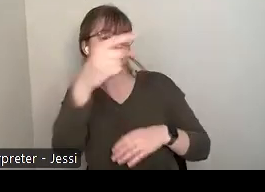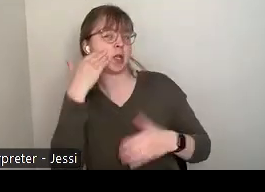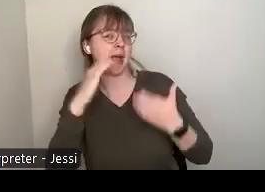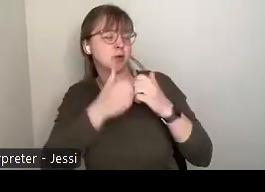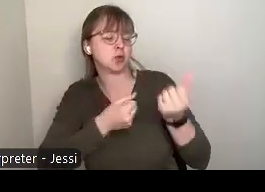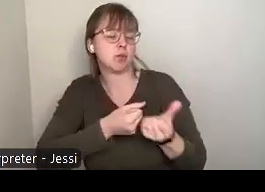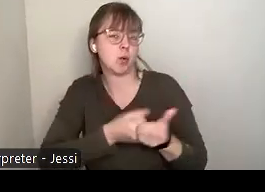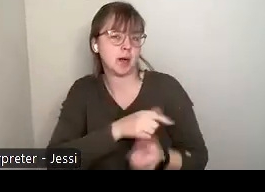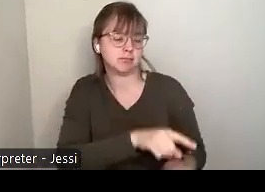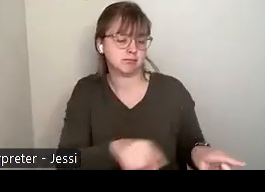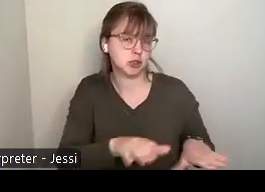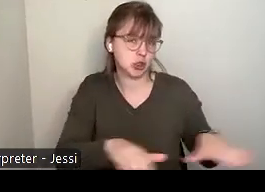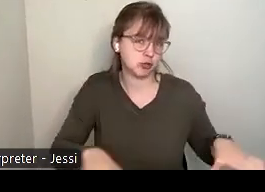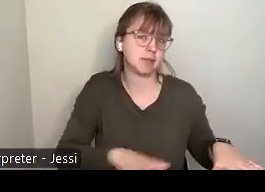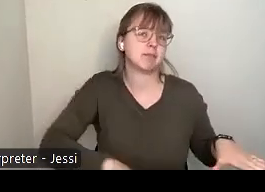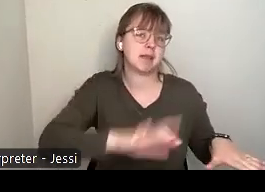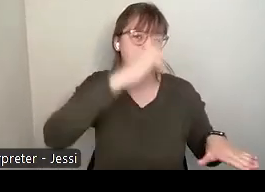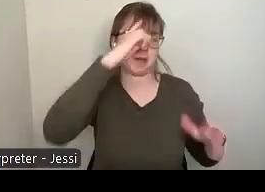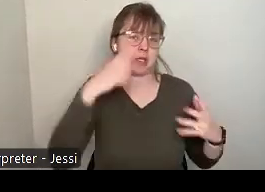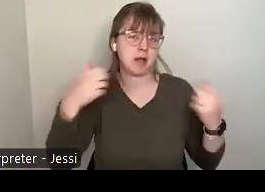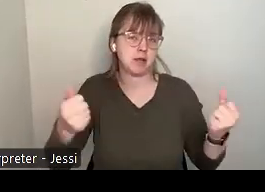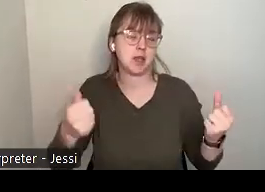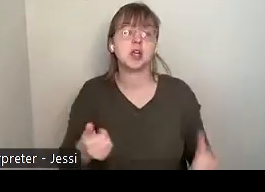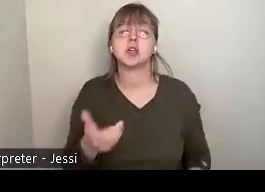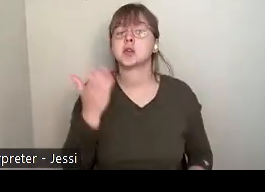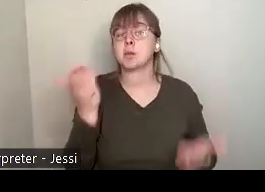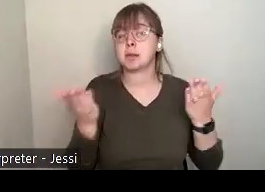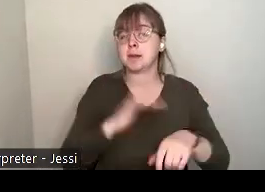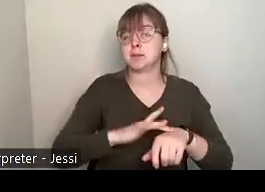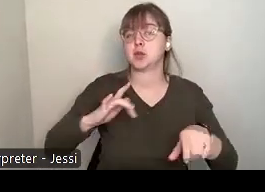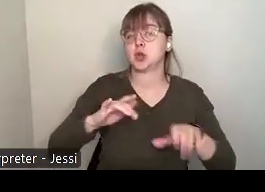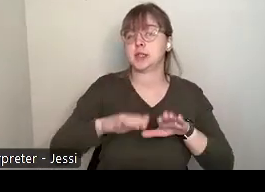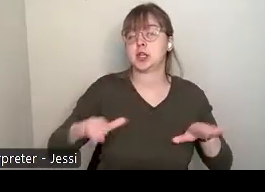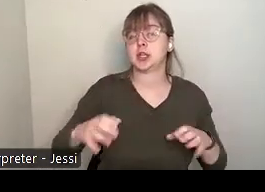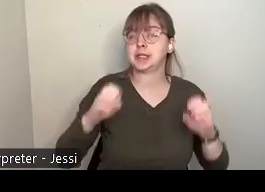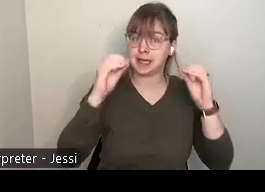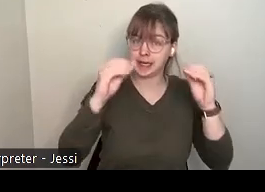educator for example with increased this increased capacity has the potential to positively impact